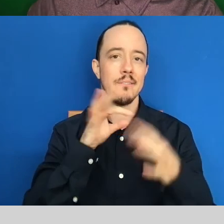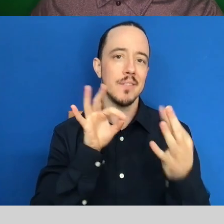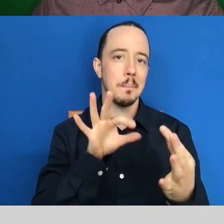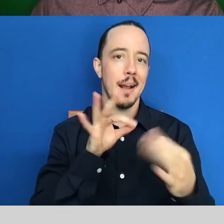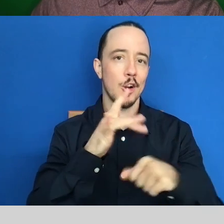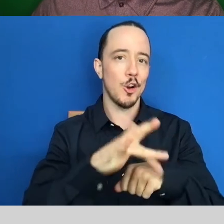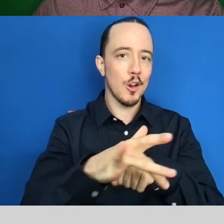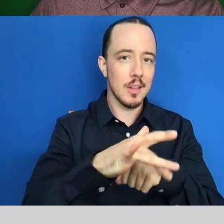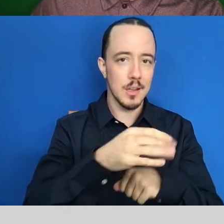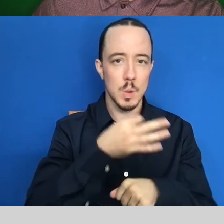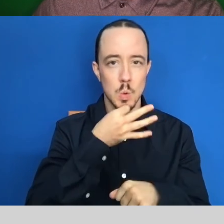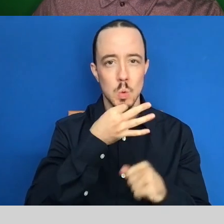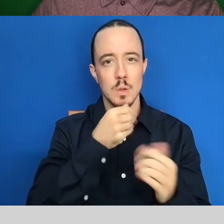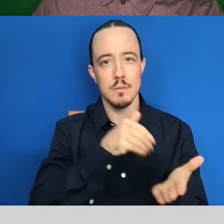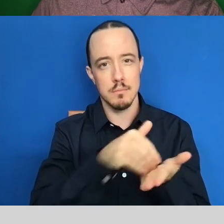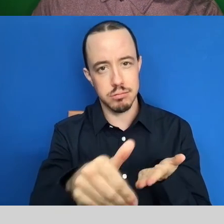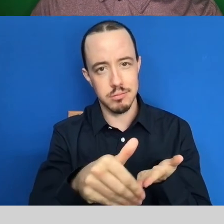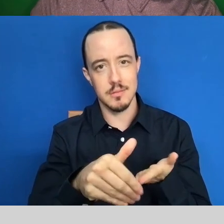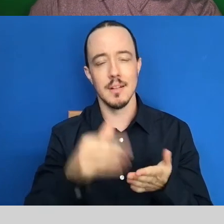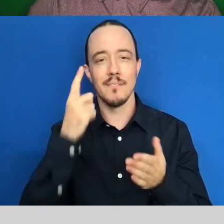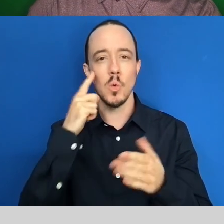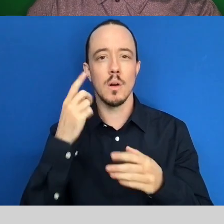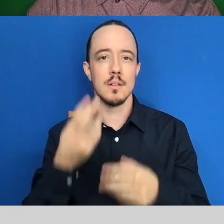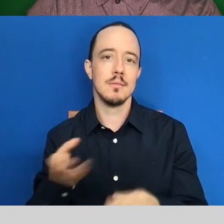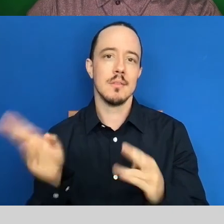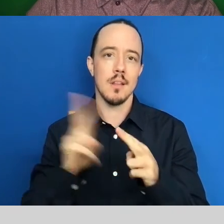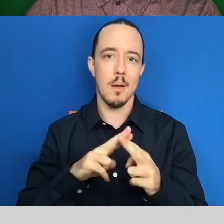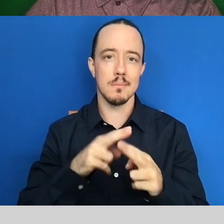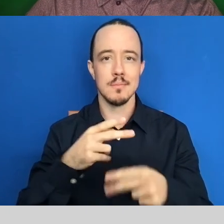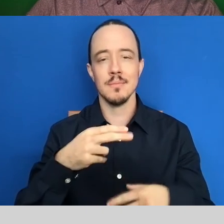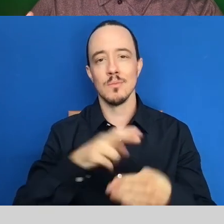but aim to shift this feedback as early as possible for maximum productivity.